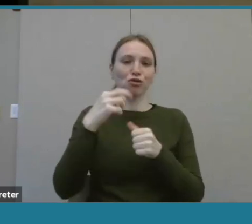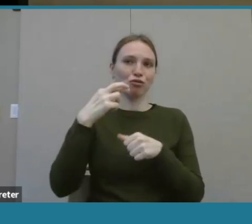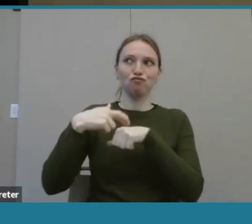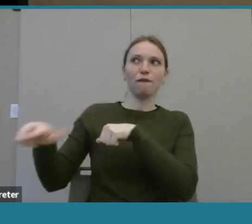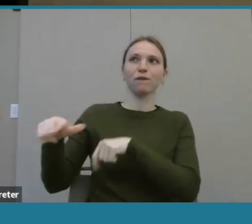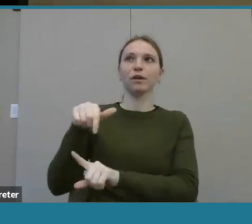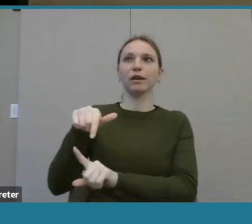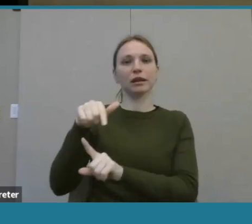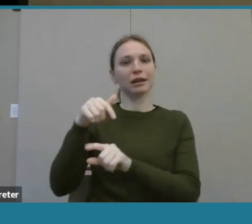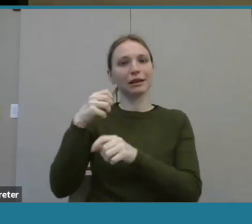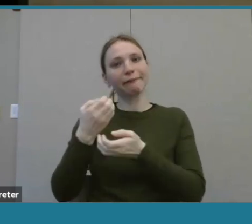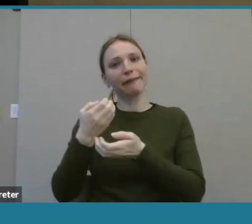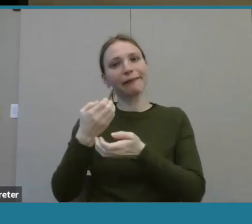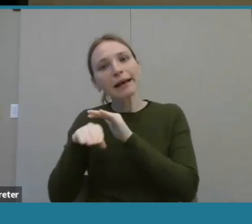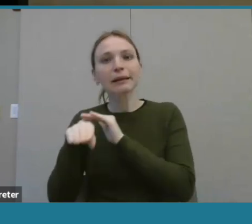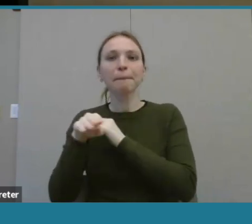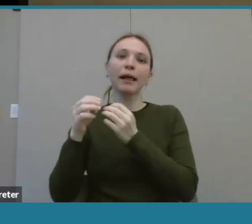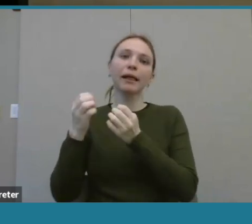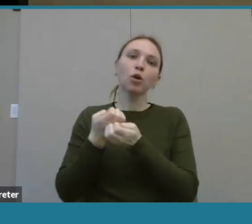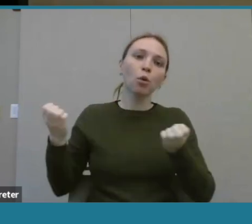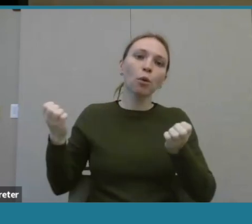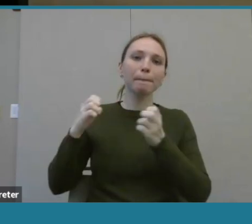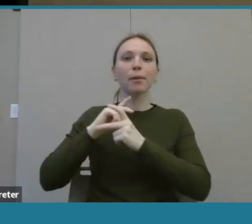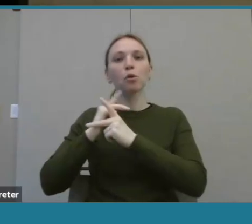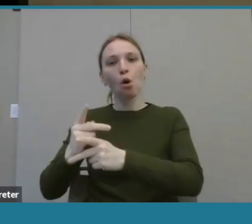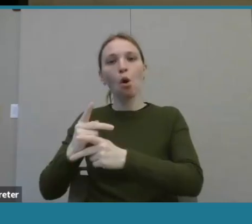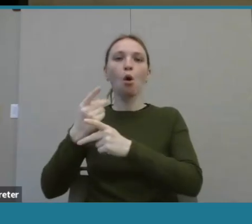accessible equipment loans or access calendar, you've got an easy reminder.